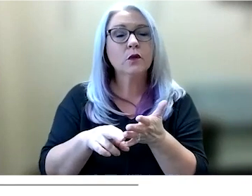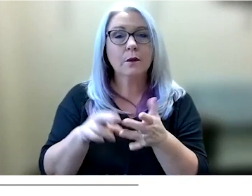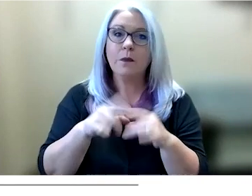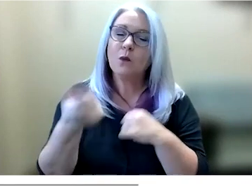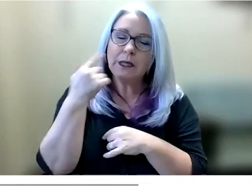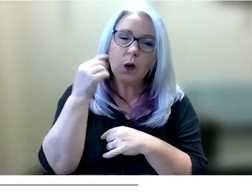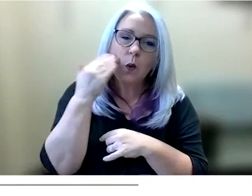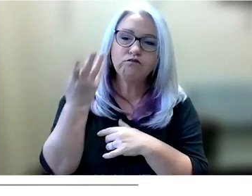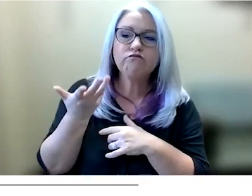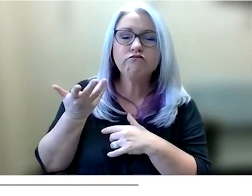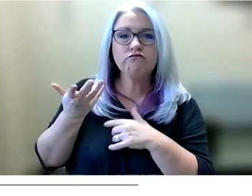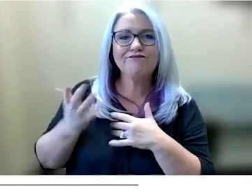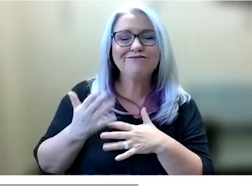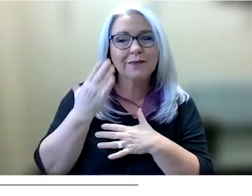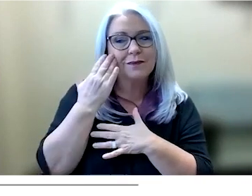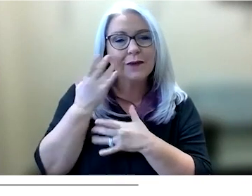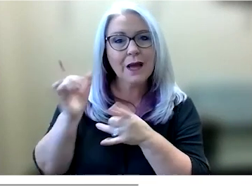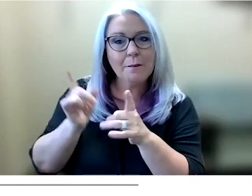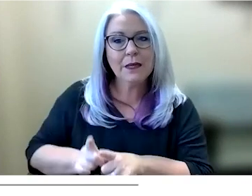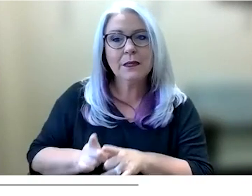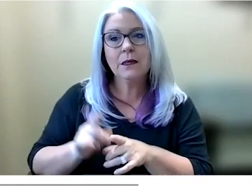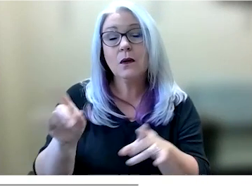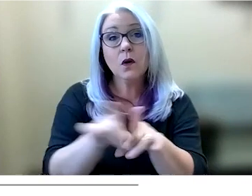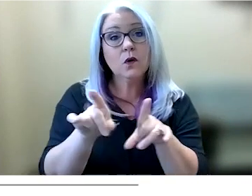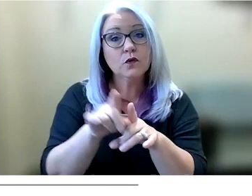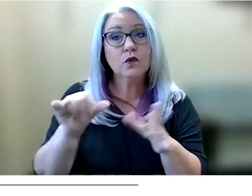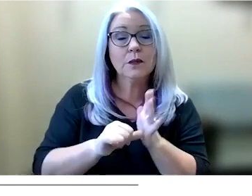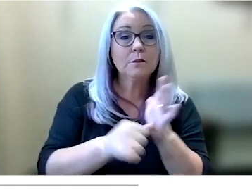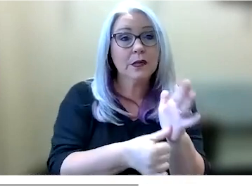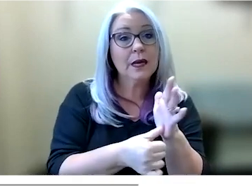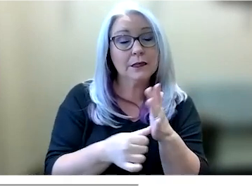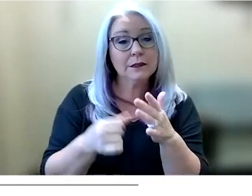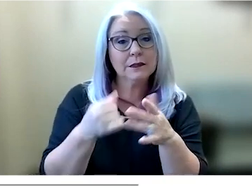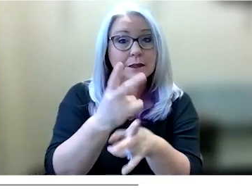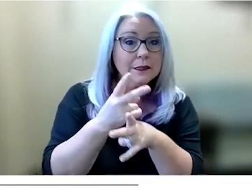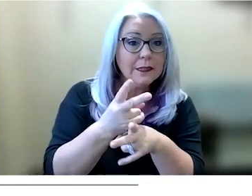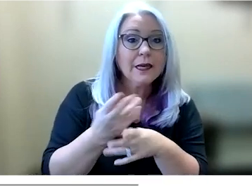impacts caregivers. And loved ones. And the amount of work